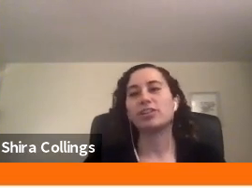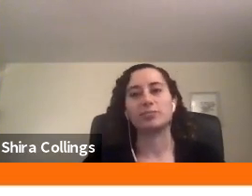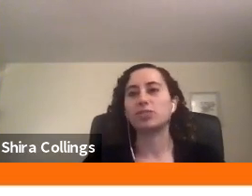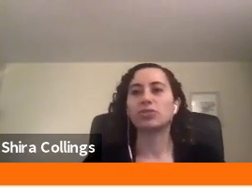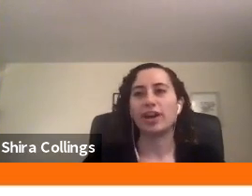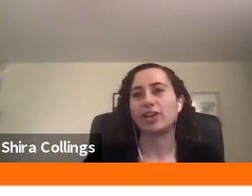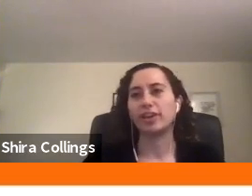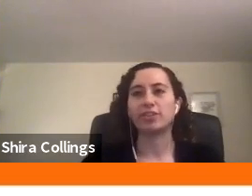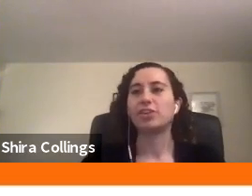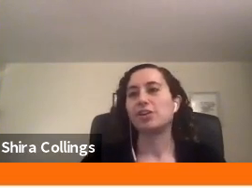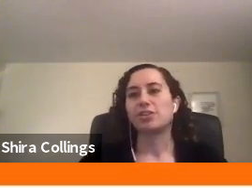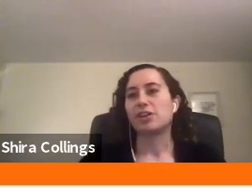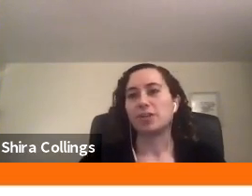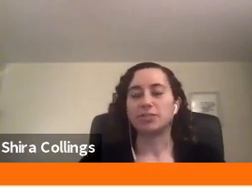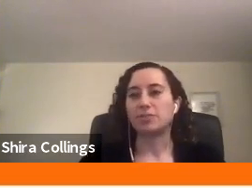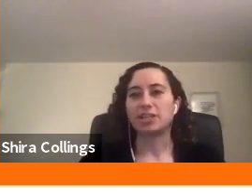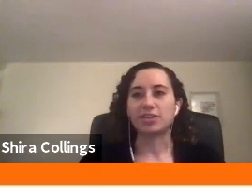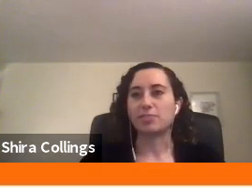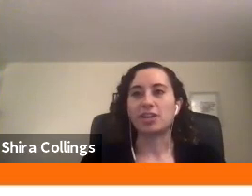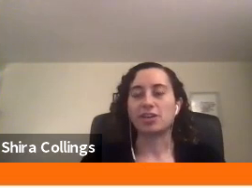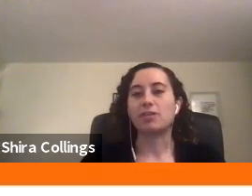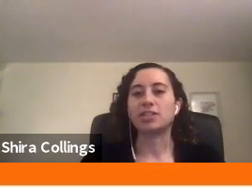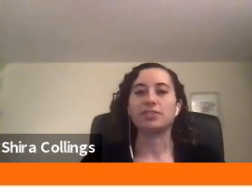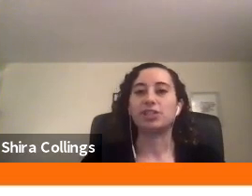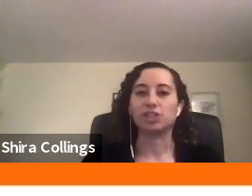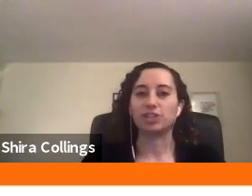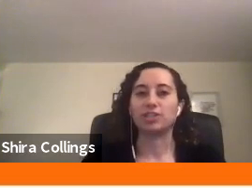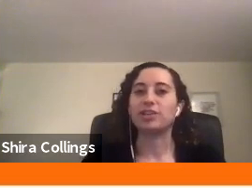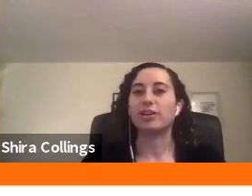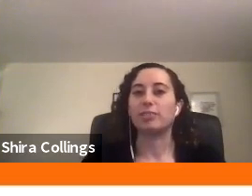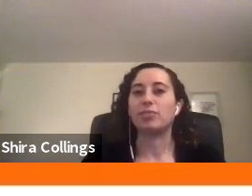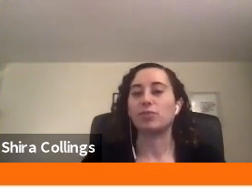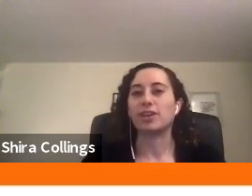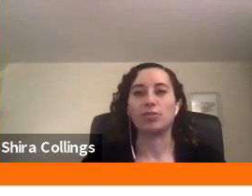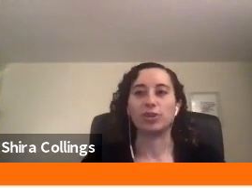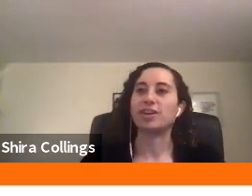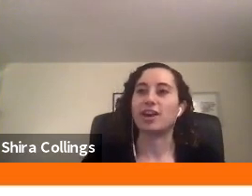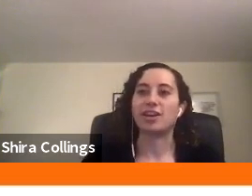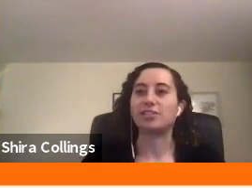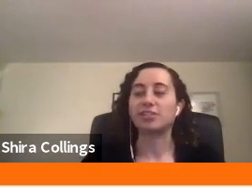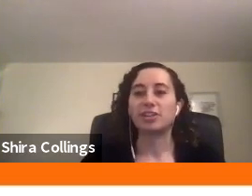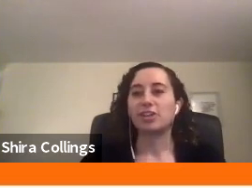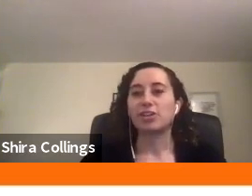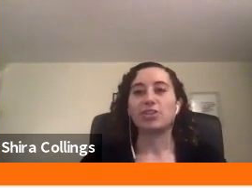Often if a client loses weight, it's just like, oh, good, I'm so glad. Like that must